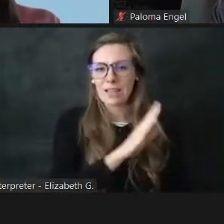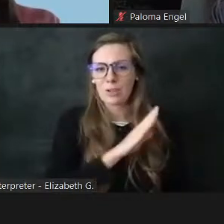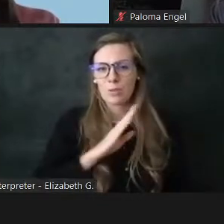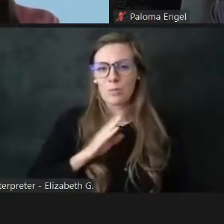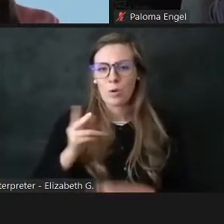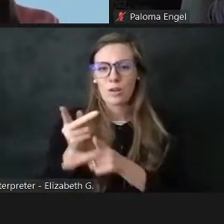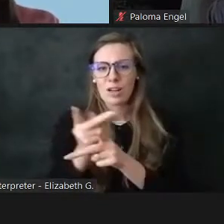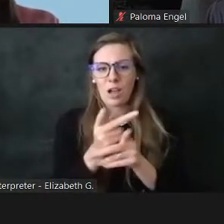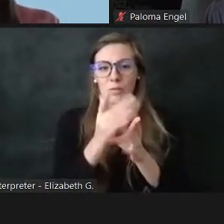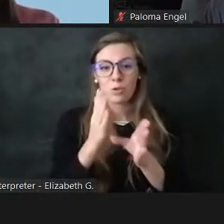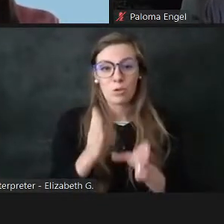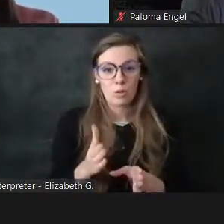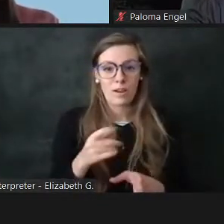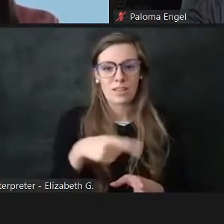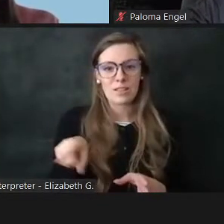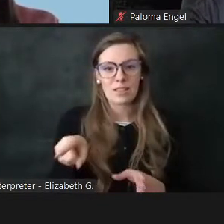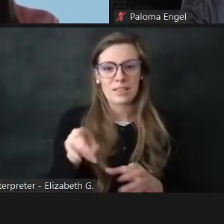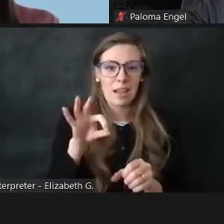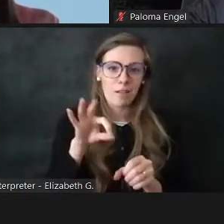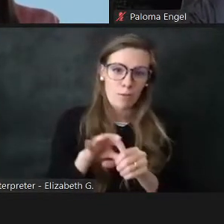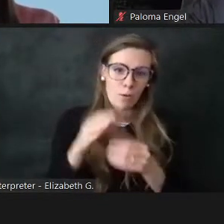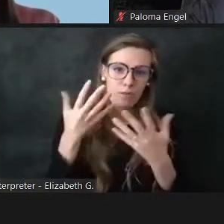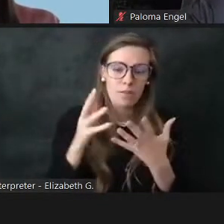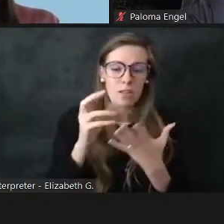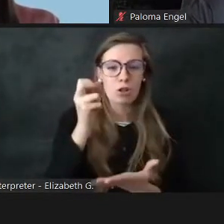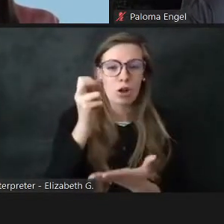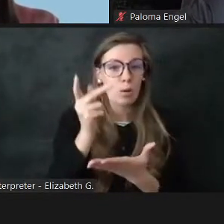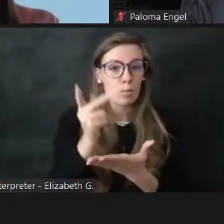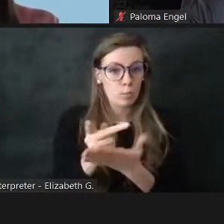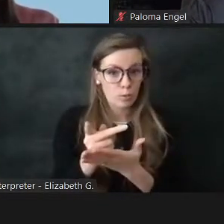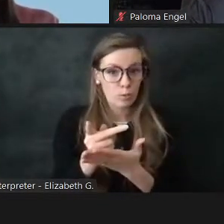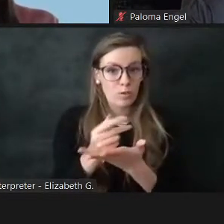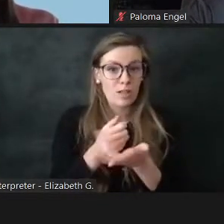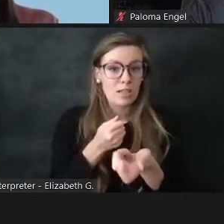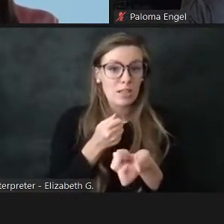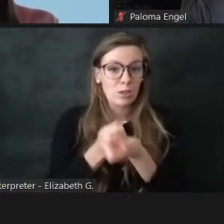voted and have approved and have supported us and